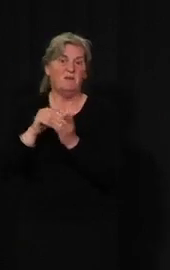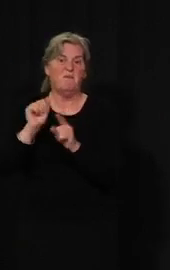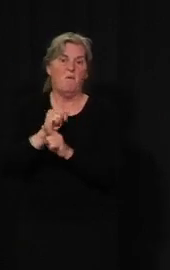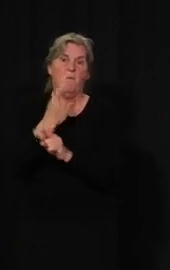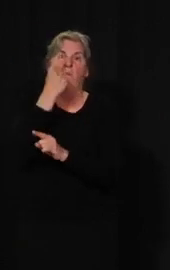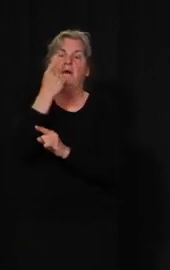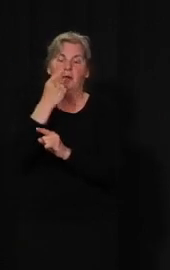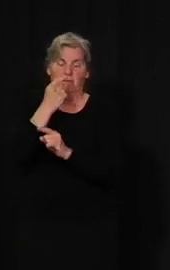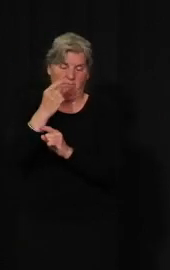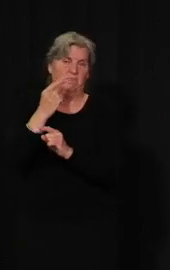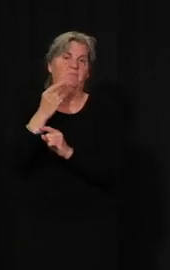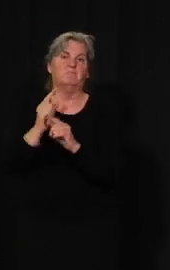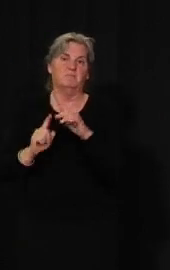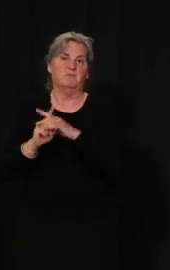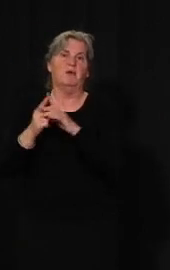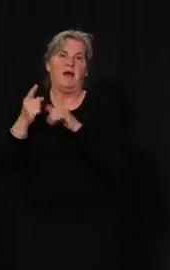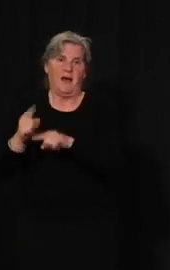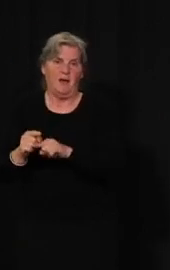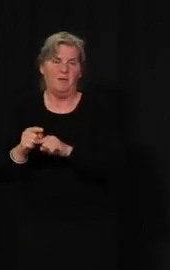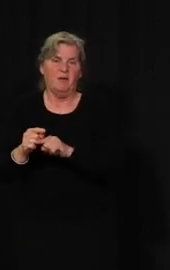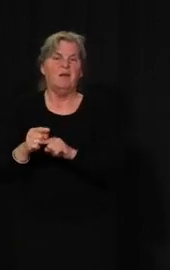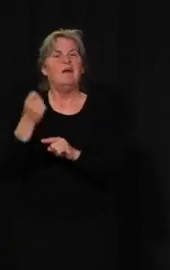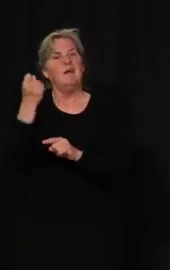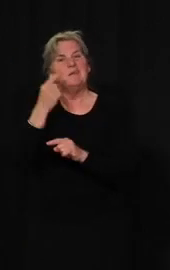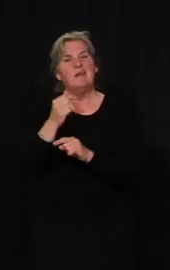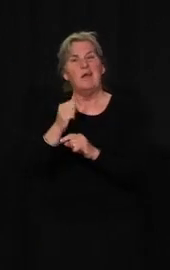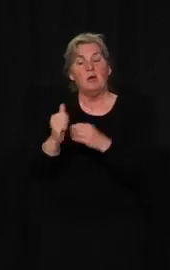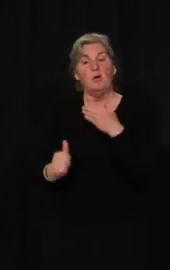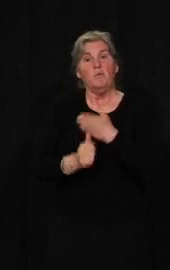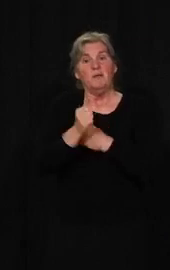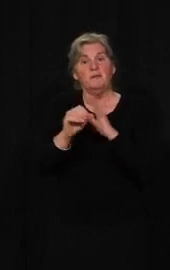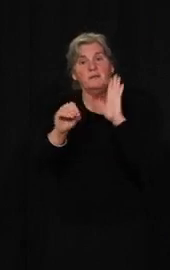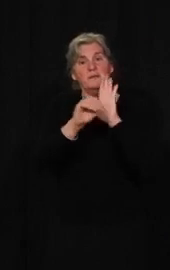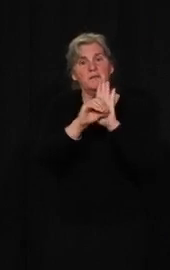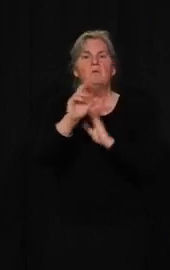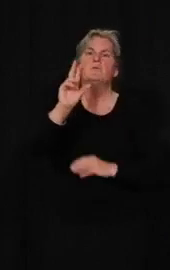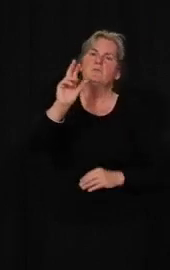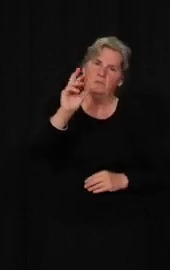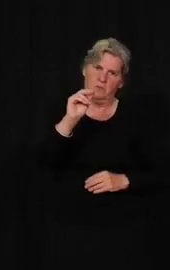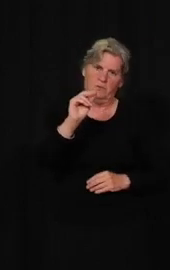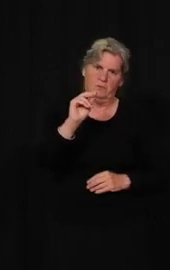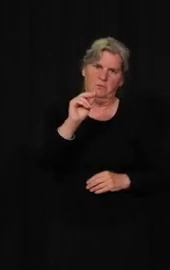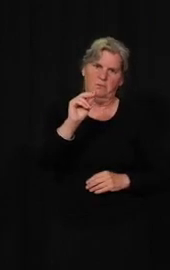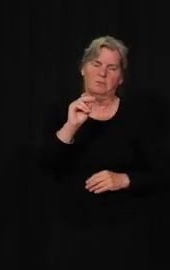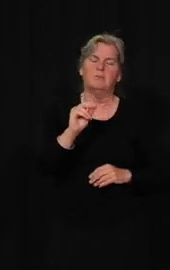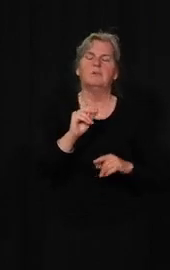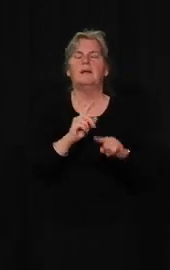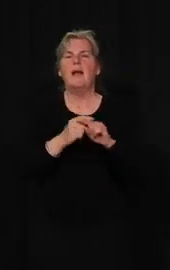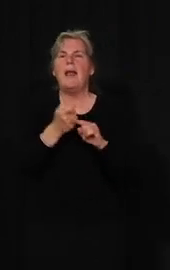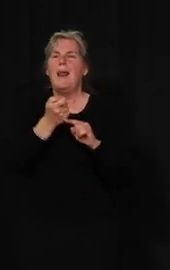The risk is not zero, and the rk even now is not zero. It is just a fraction higher net